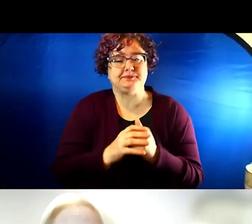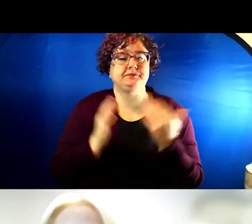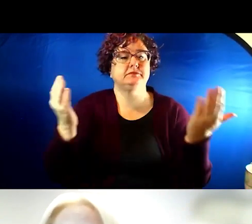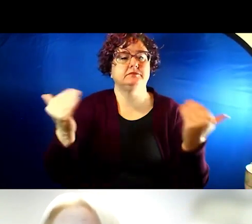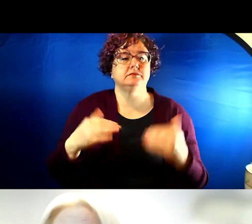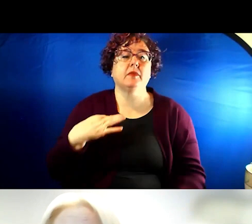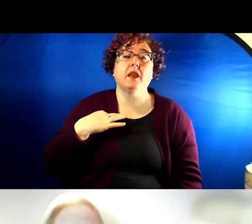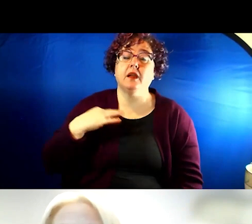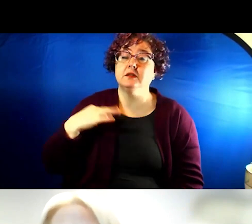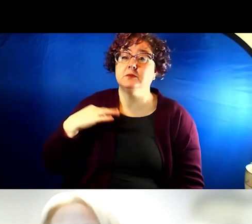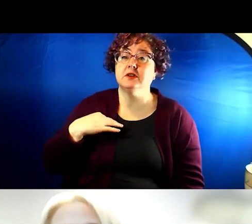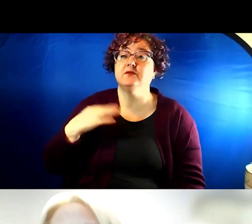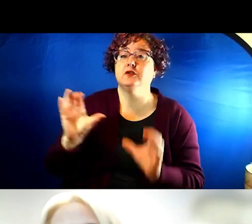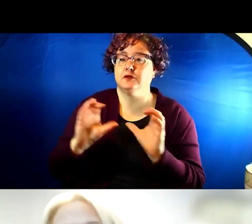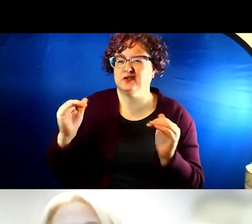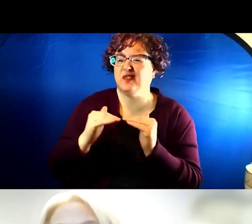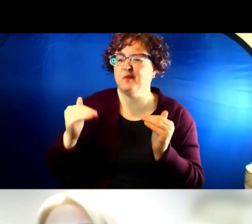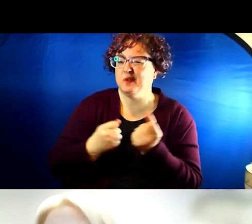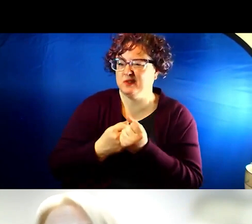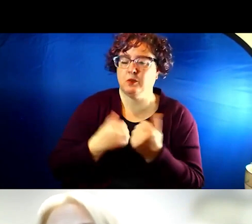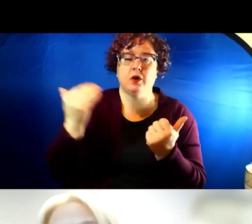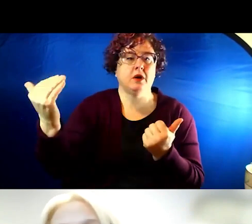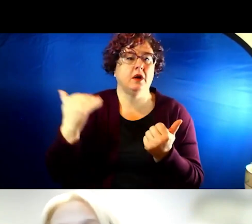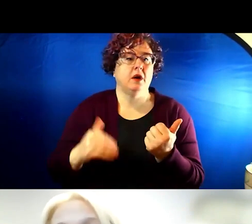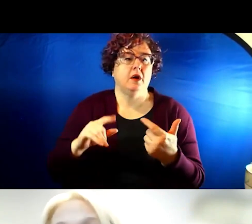SUPPORT AND ALSO IN THE PROSS OF CREATING CERTIFIED -- CERTIFIED